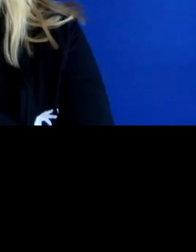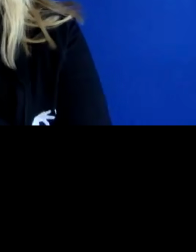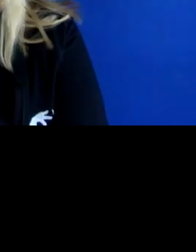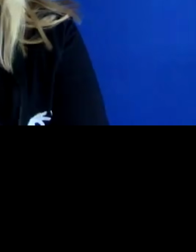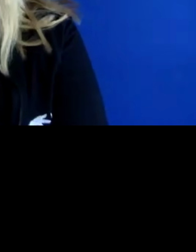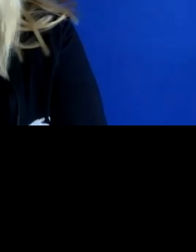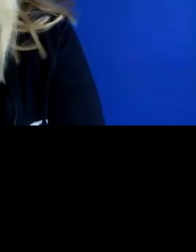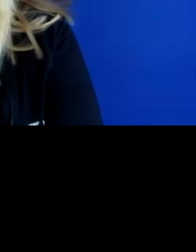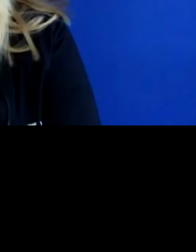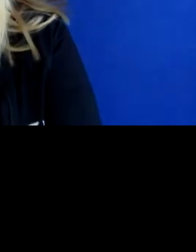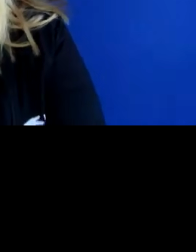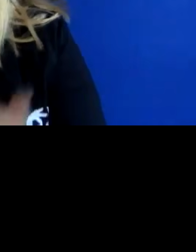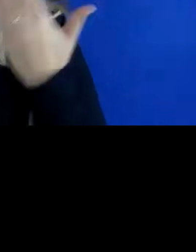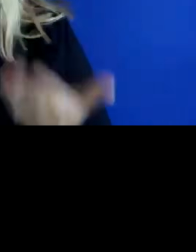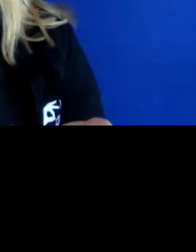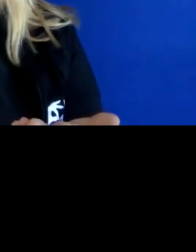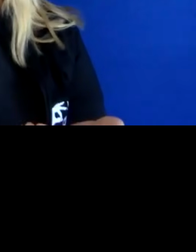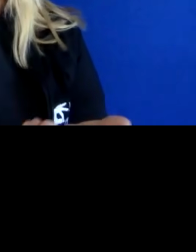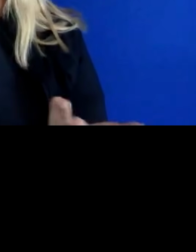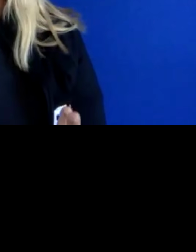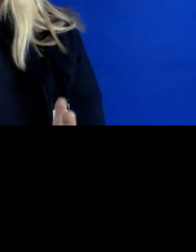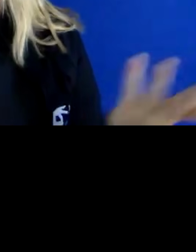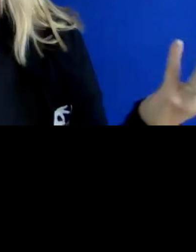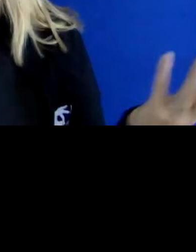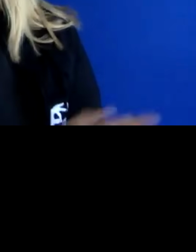so tomorrow, maybe they say "Oh, we decided to stop our service,"